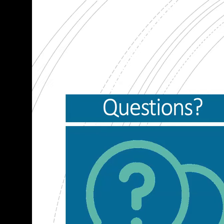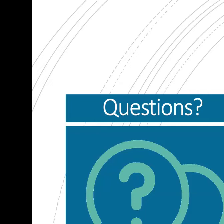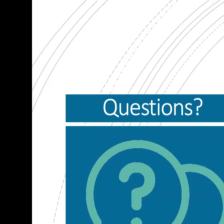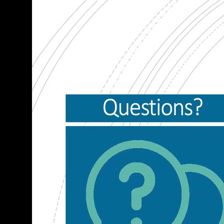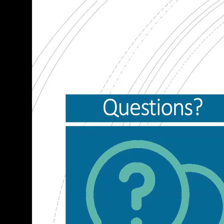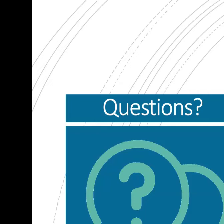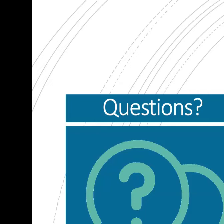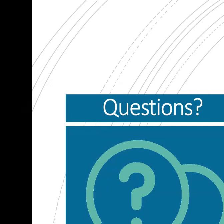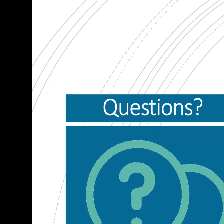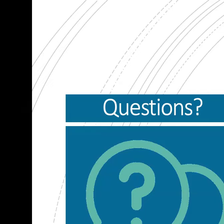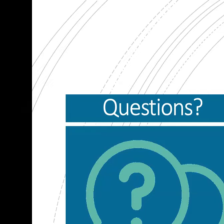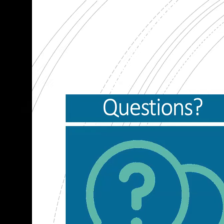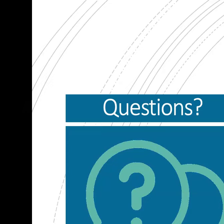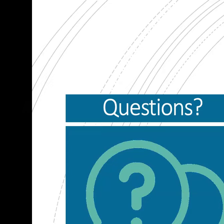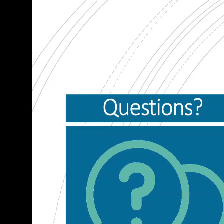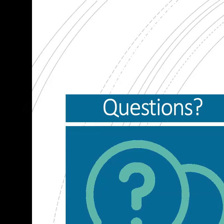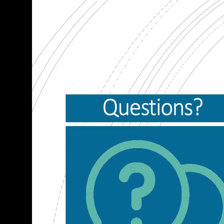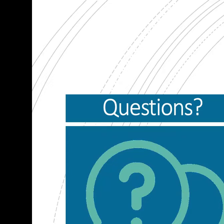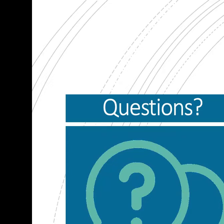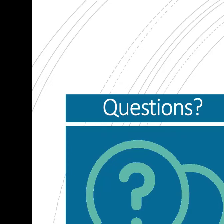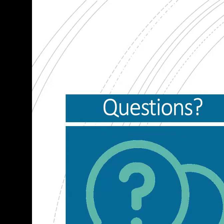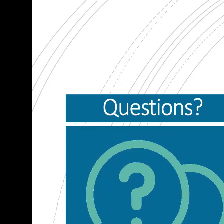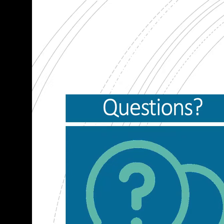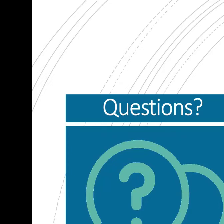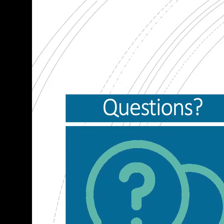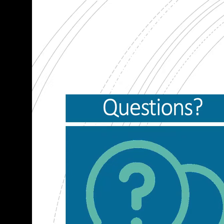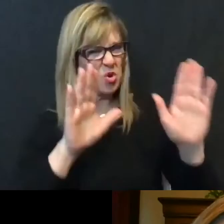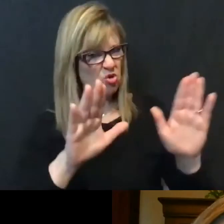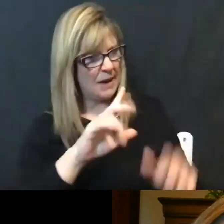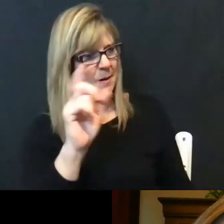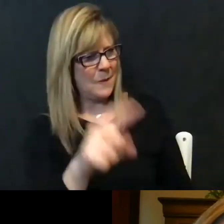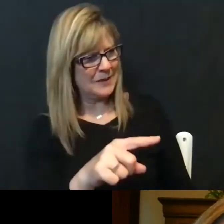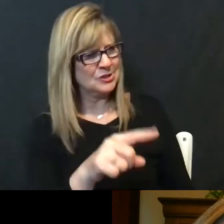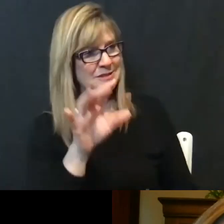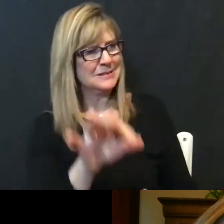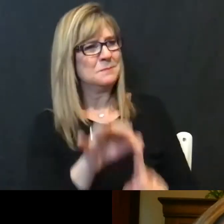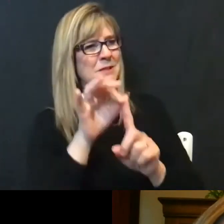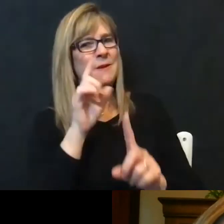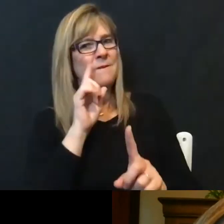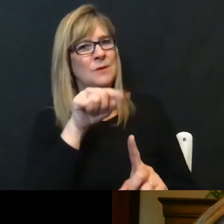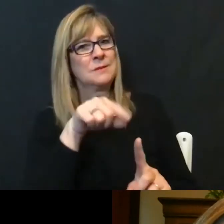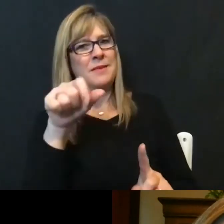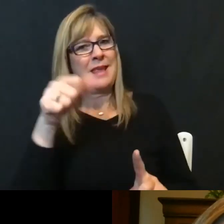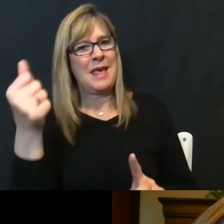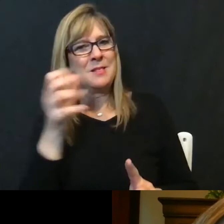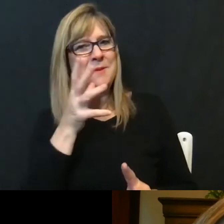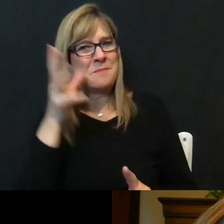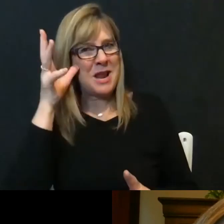No apology necessary. That's a great question especially for some of the other parents that are in the group.